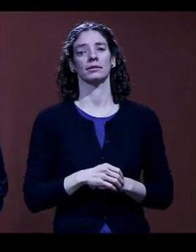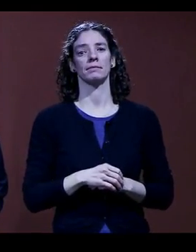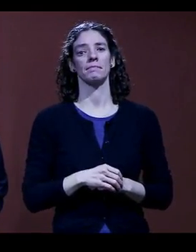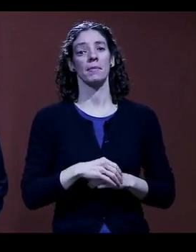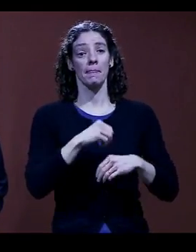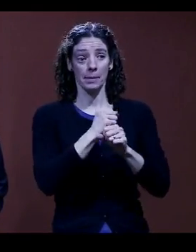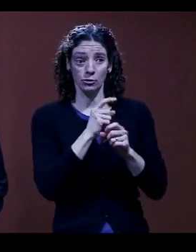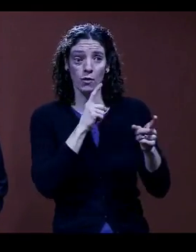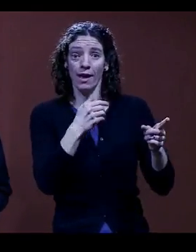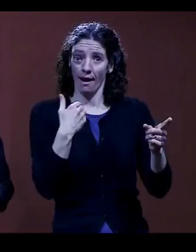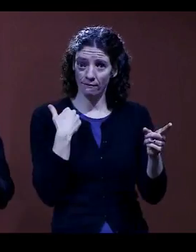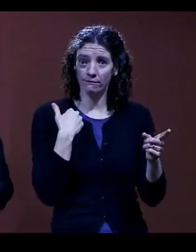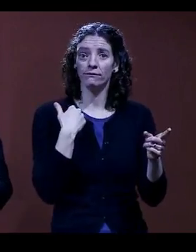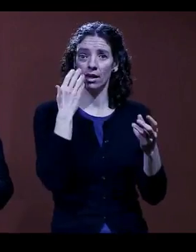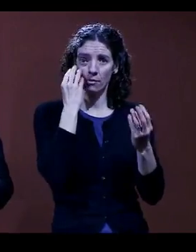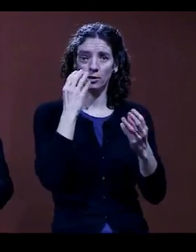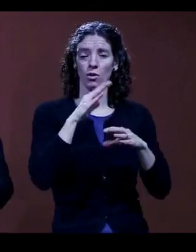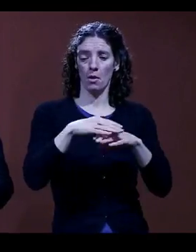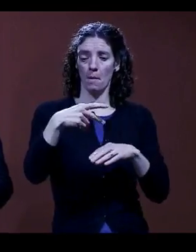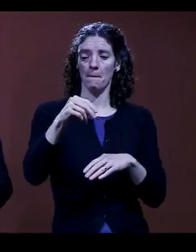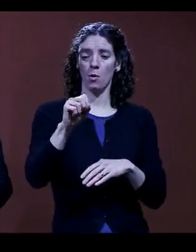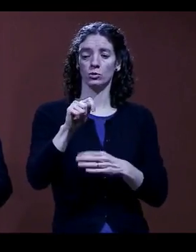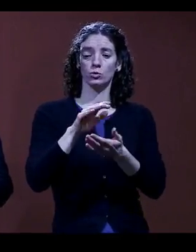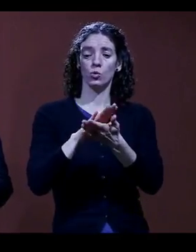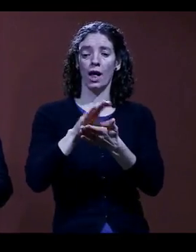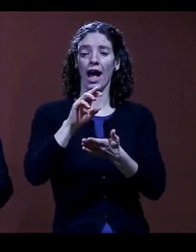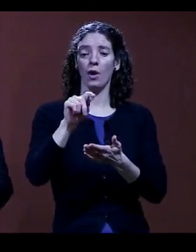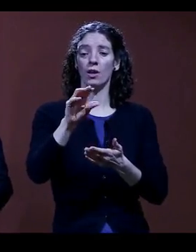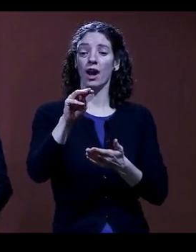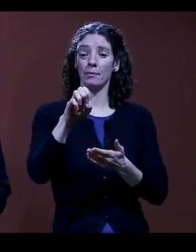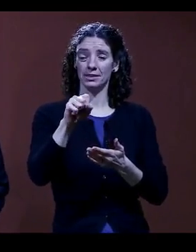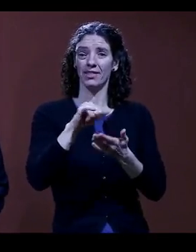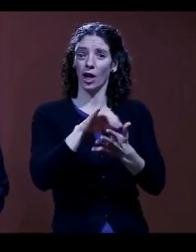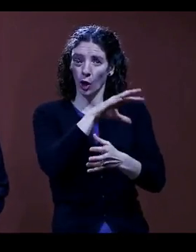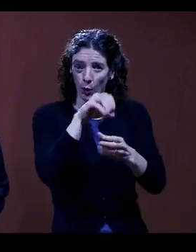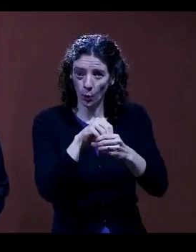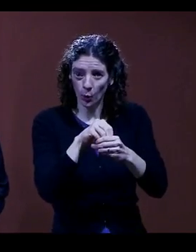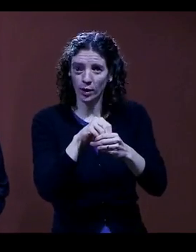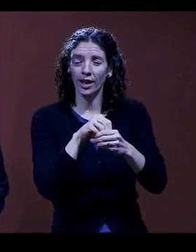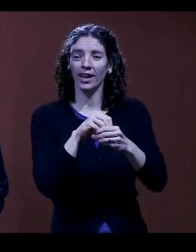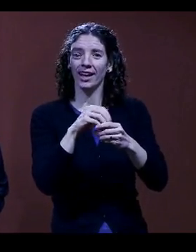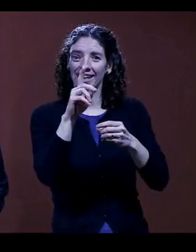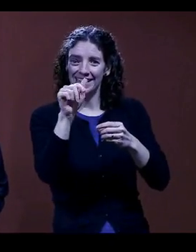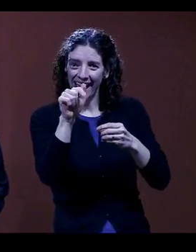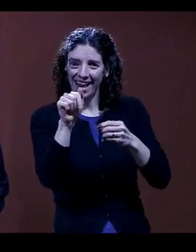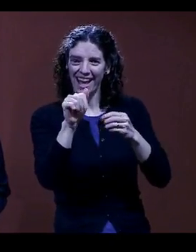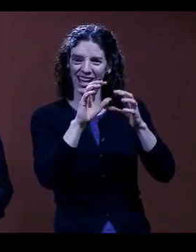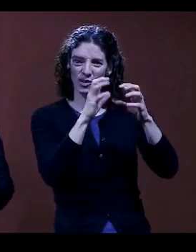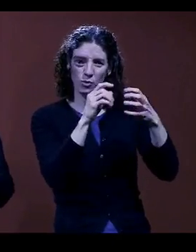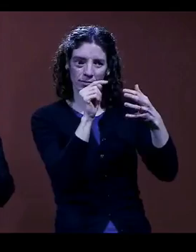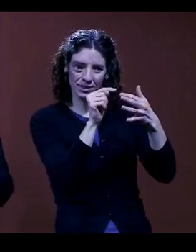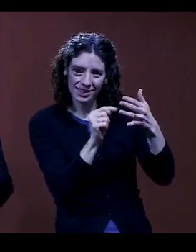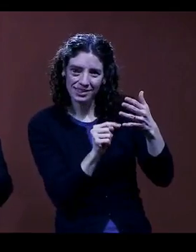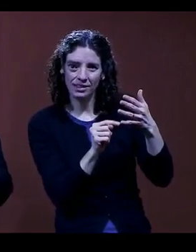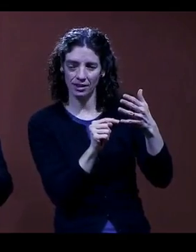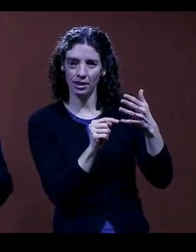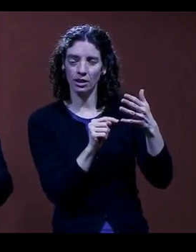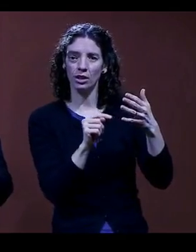You want to make sure that they have sufficient data elements within these databases to define or to allow them